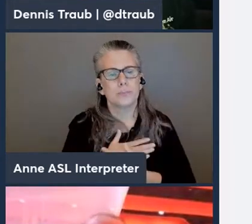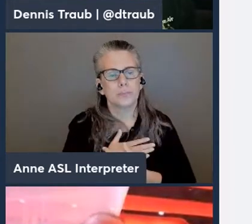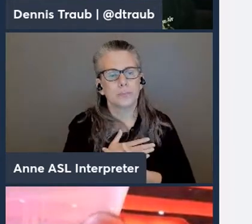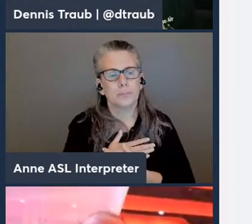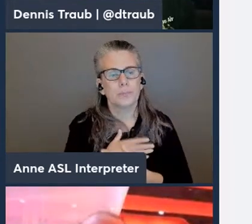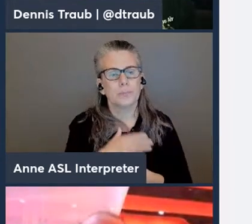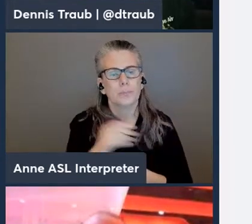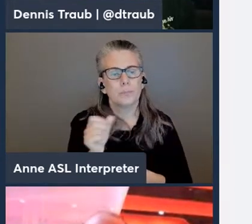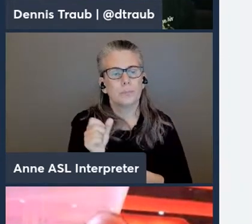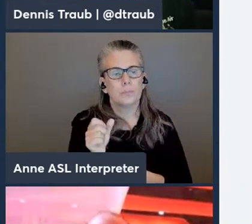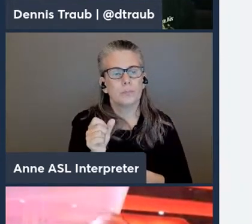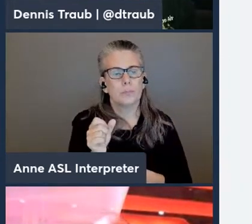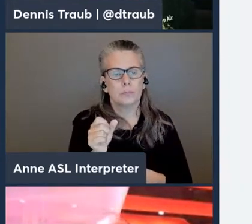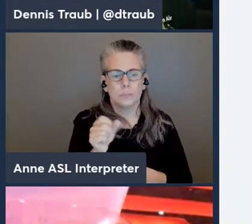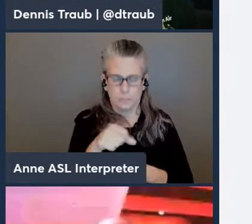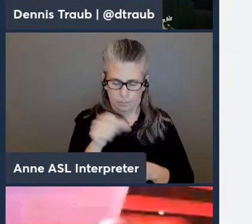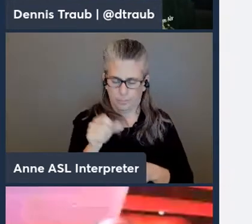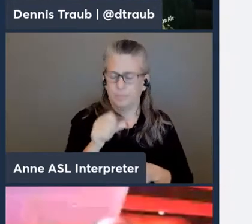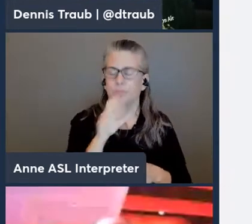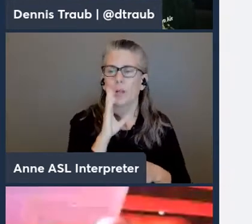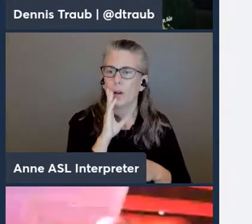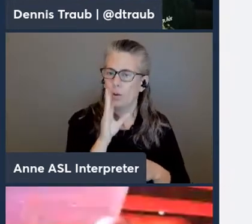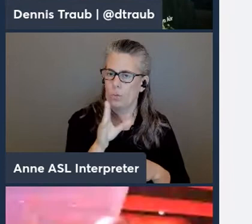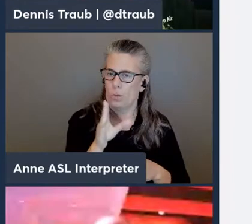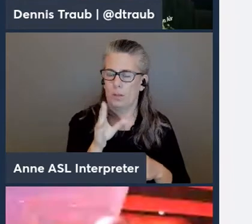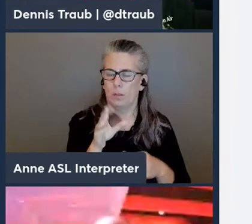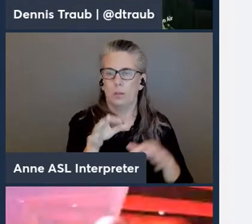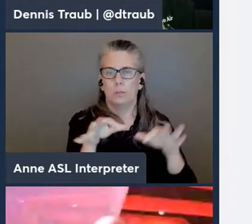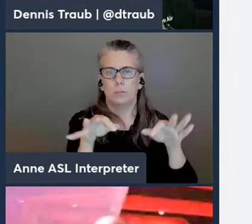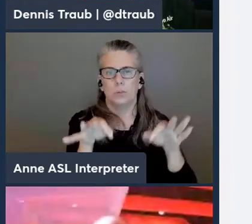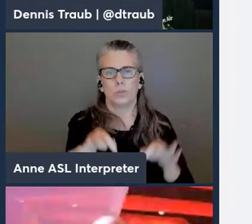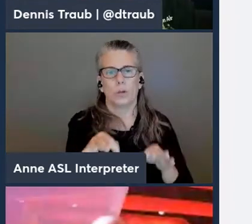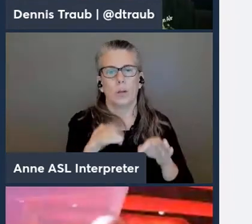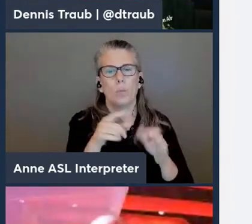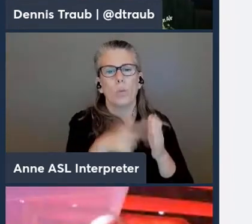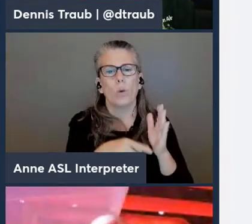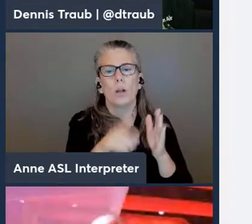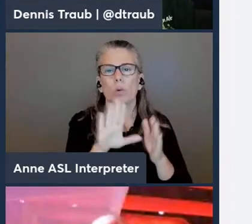the sort of experience that you would get, particularly if you're coming from Secrets Manager.